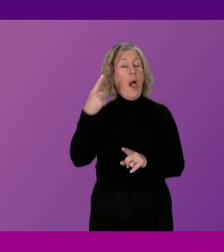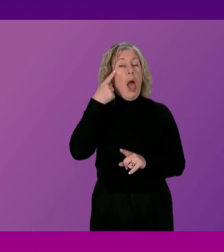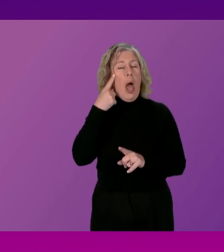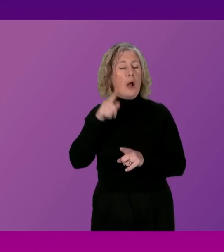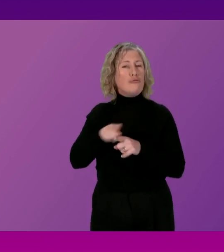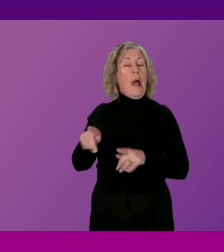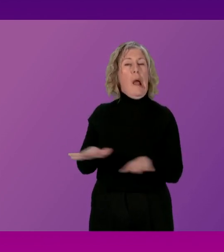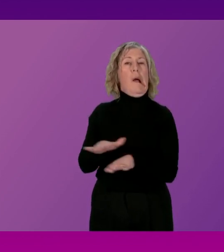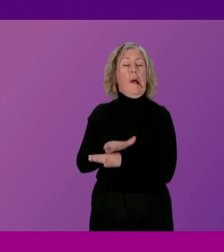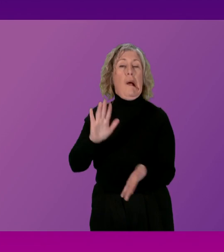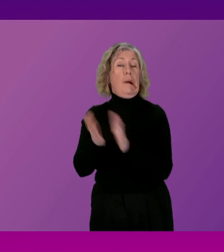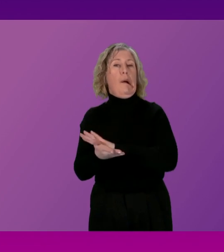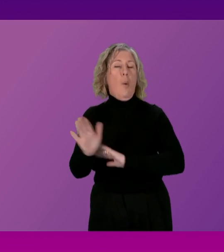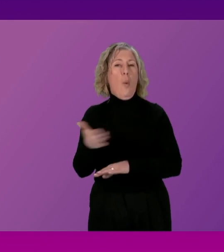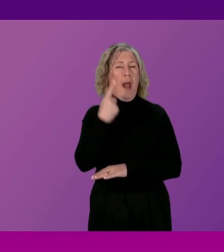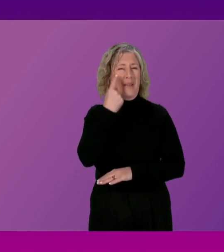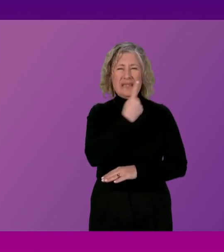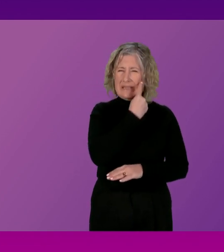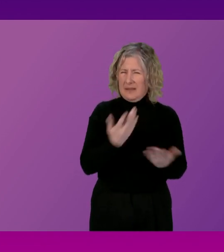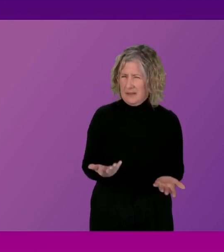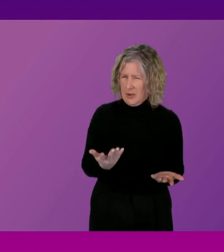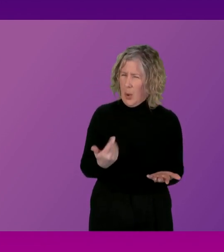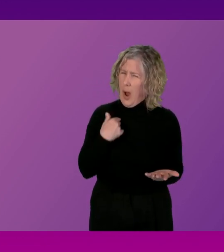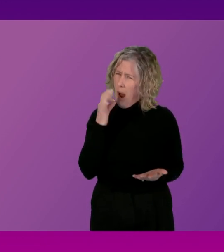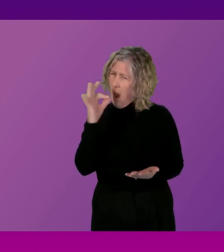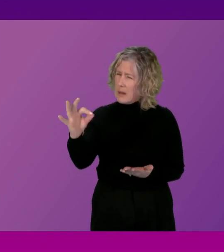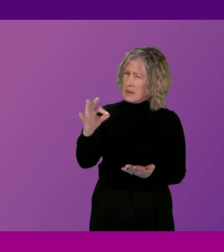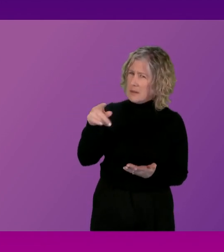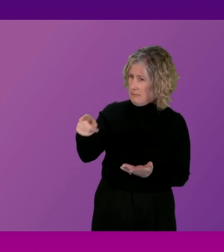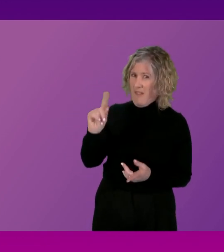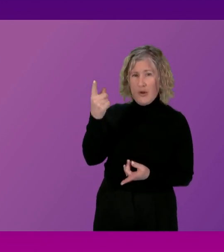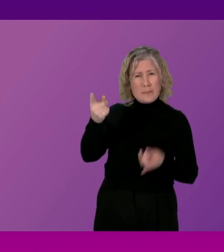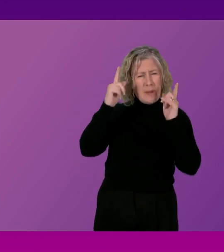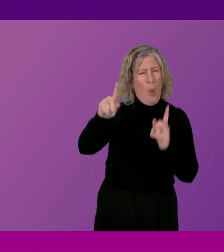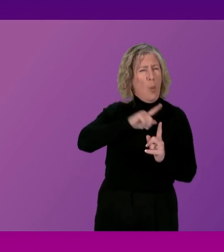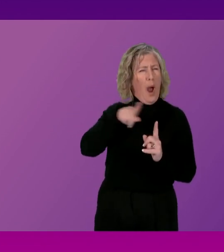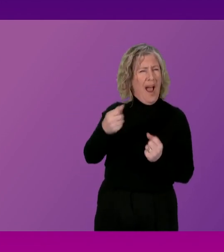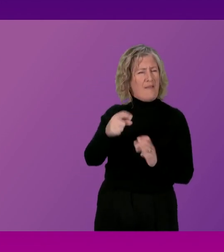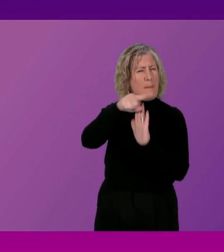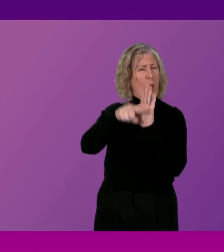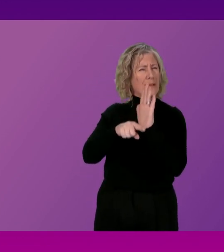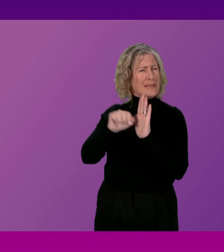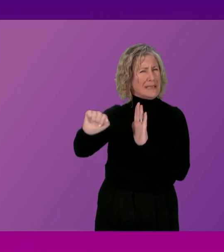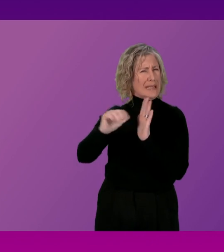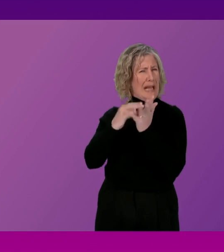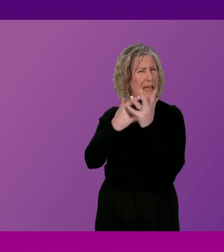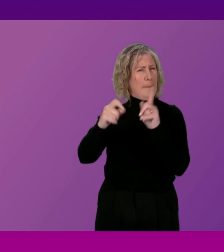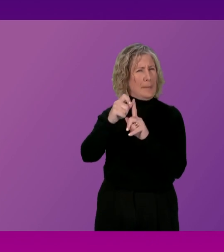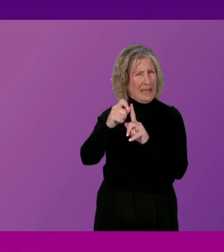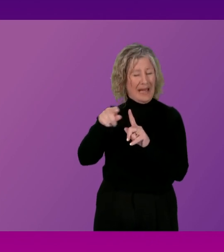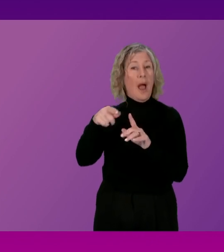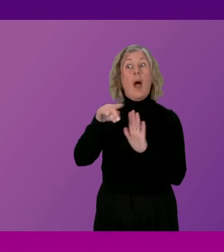Why did the SNP bring in a policy of deleting messages after it had been told to keep them?